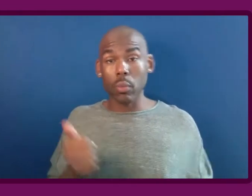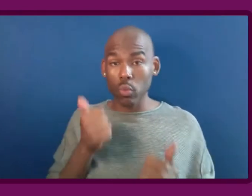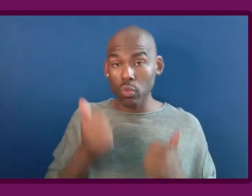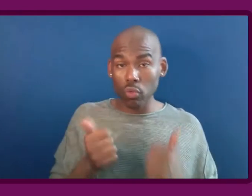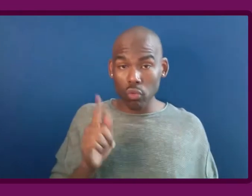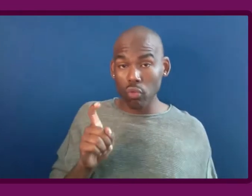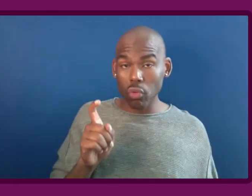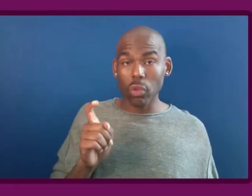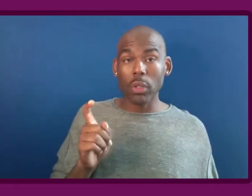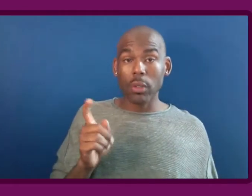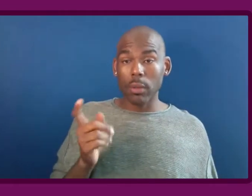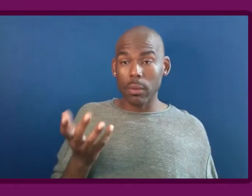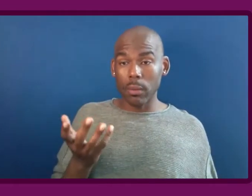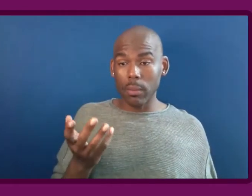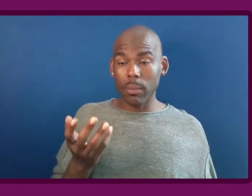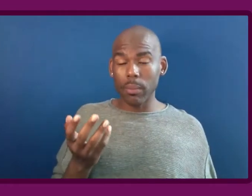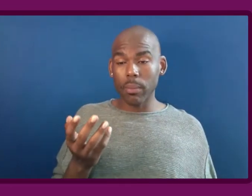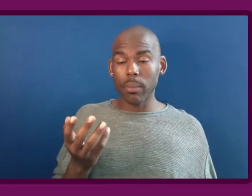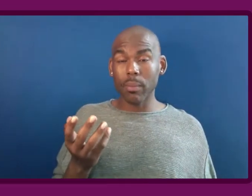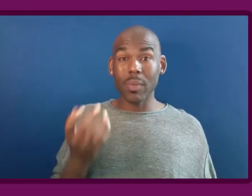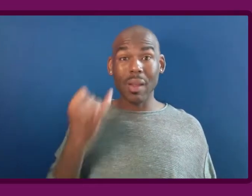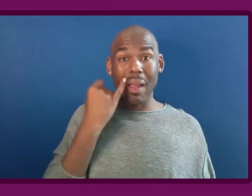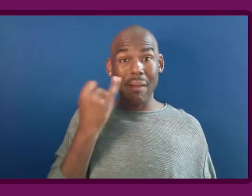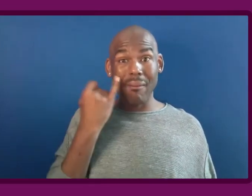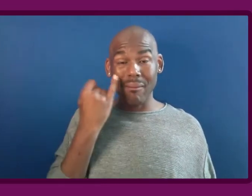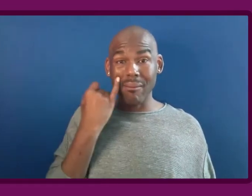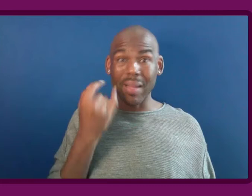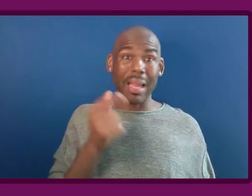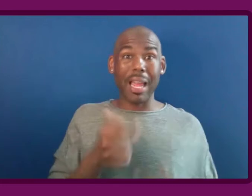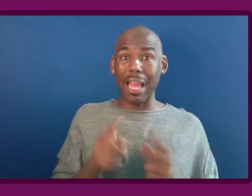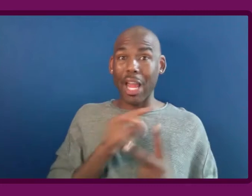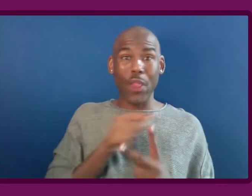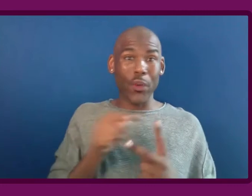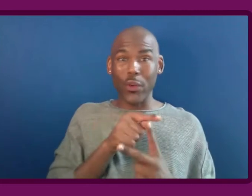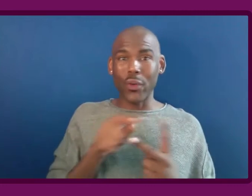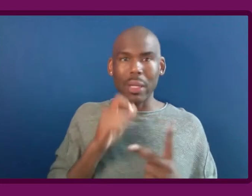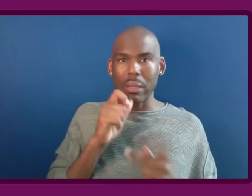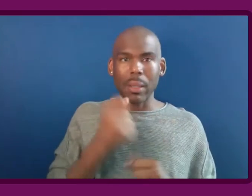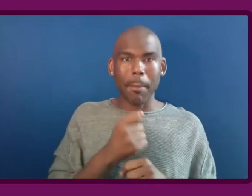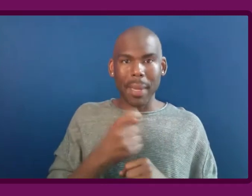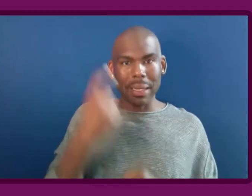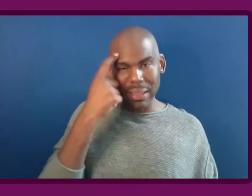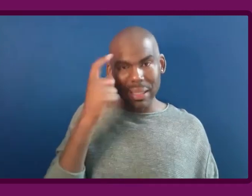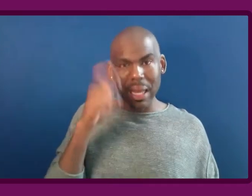disabilities? If it was, then it makes no sense. Wouldn't you want the project to be